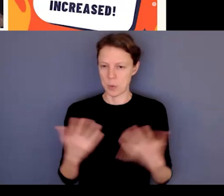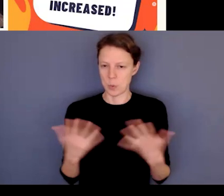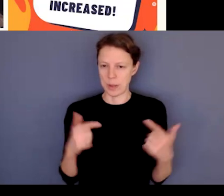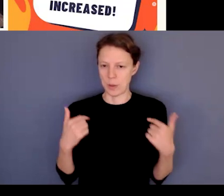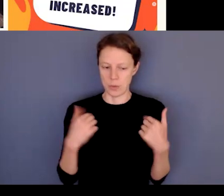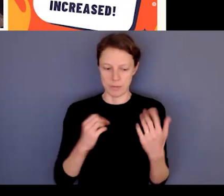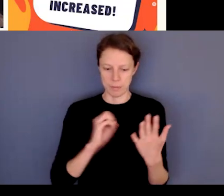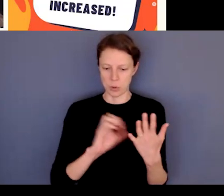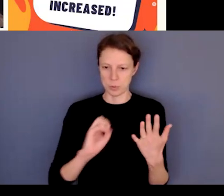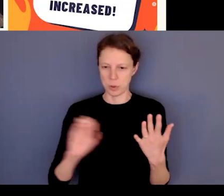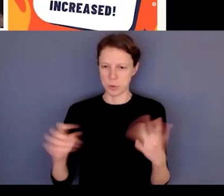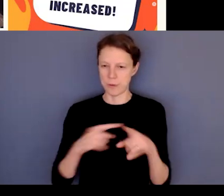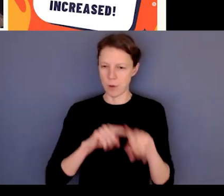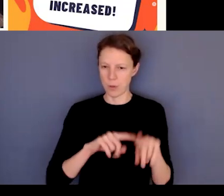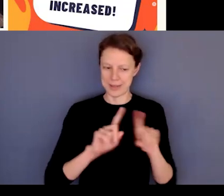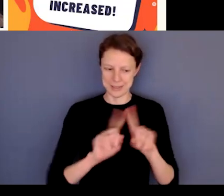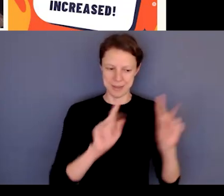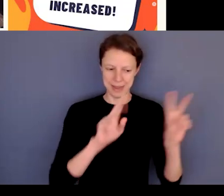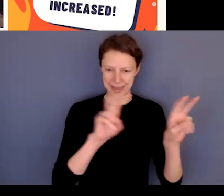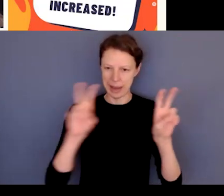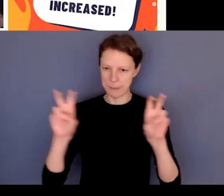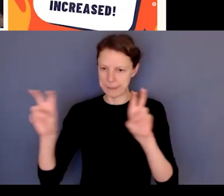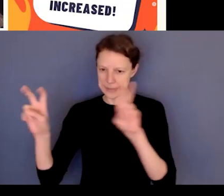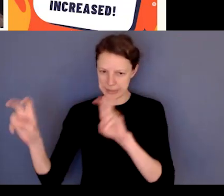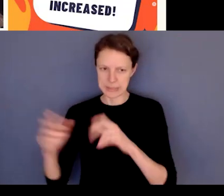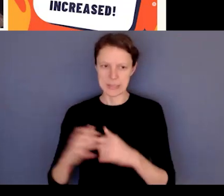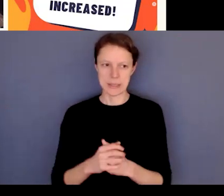So our first series was about engagement with the police, so